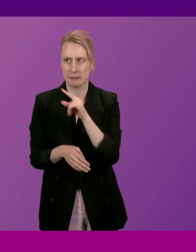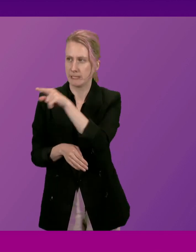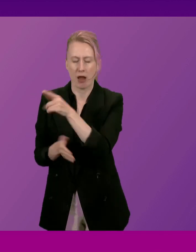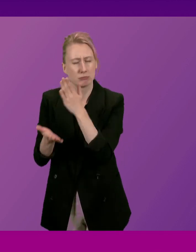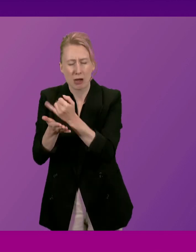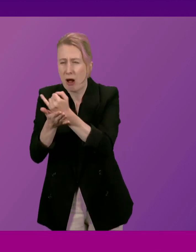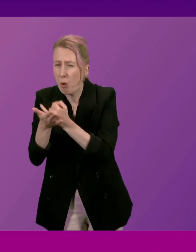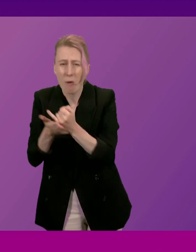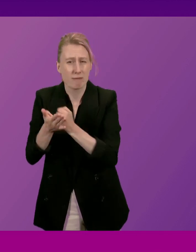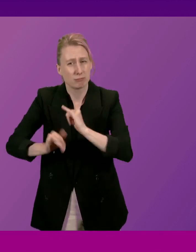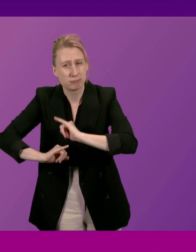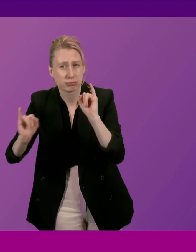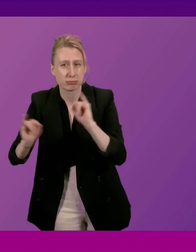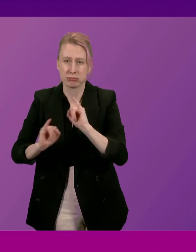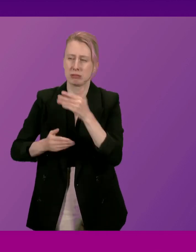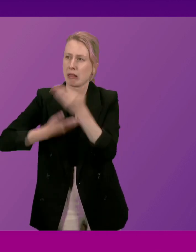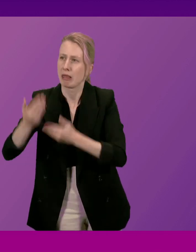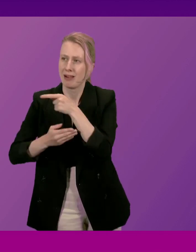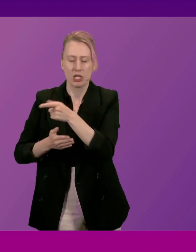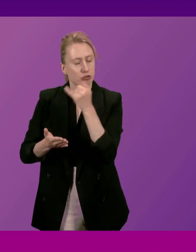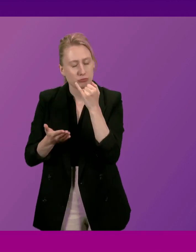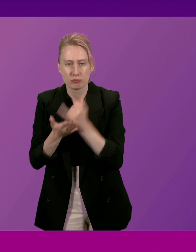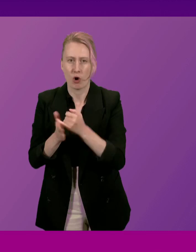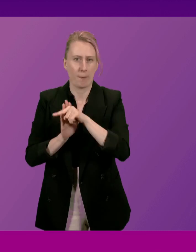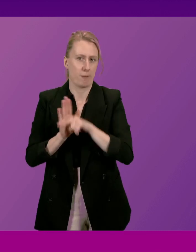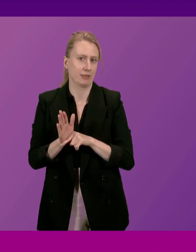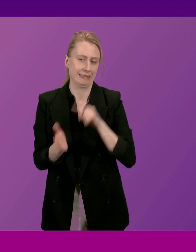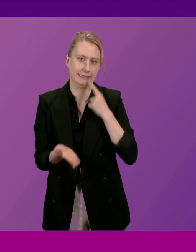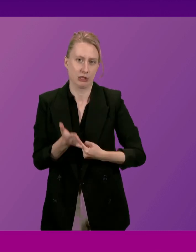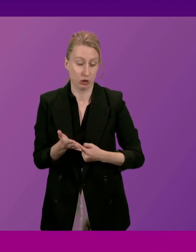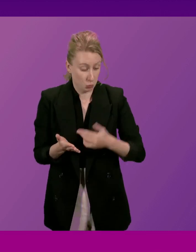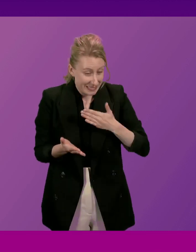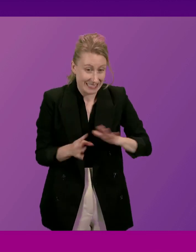and it represented the wrong policy position. We need migration in order to boost our working-age